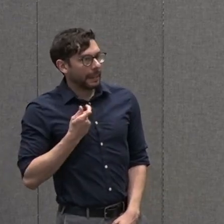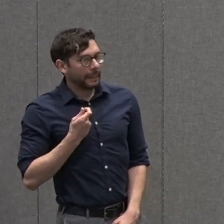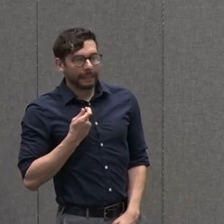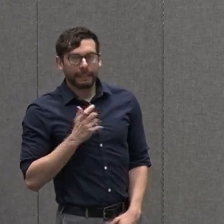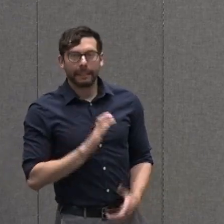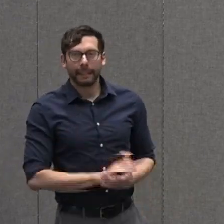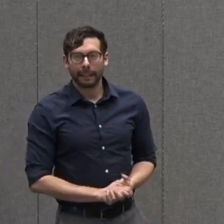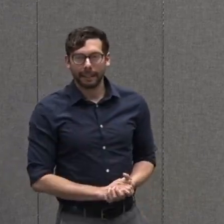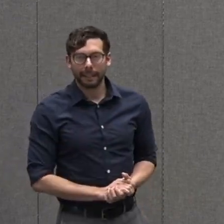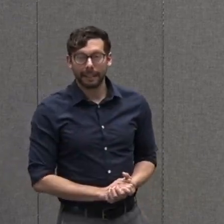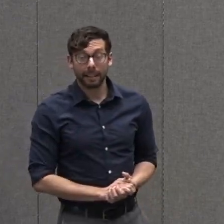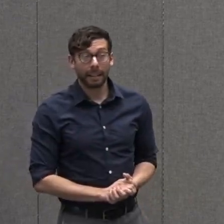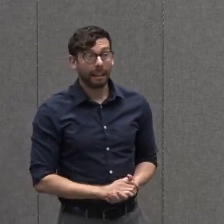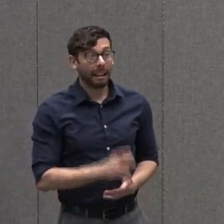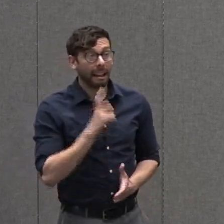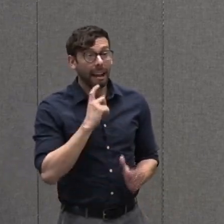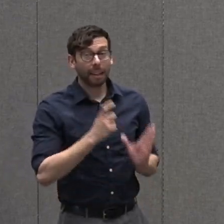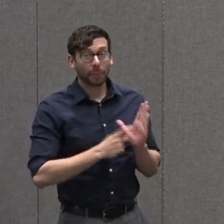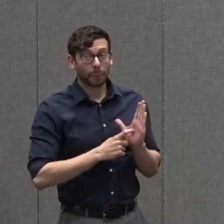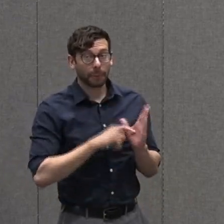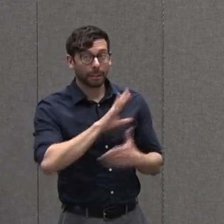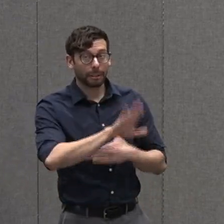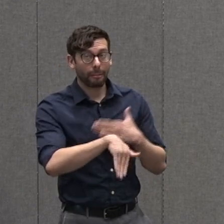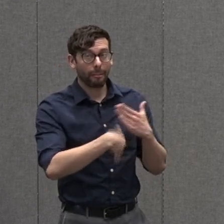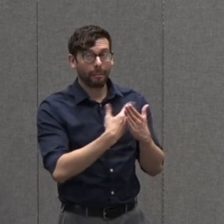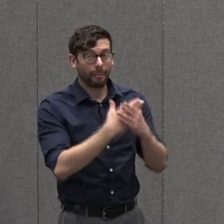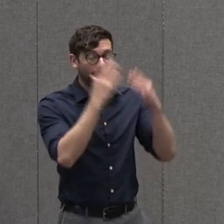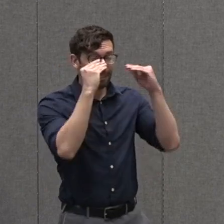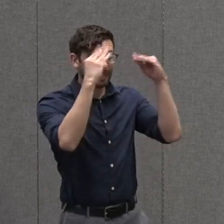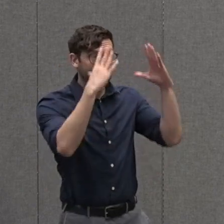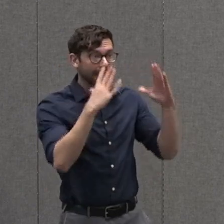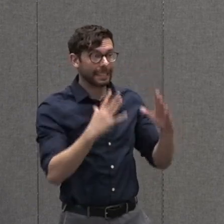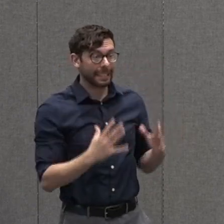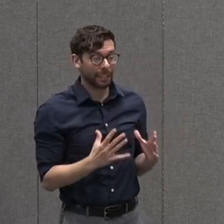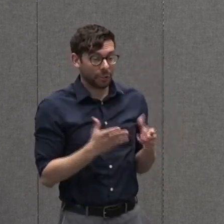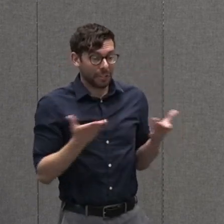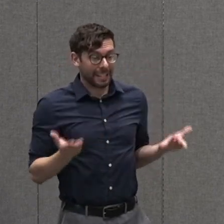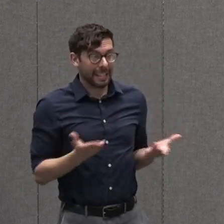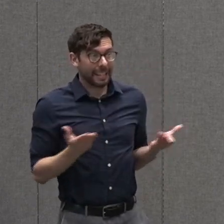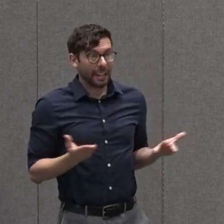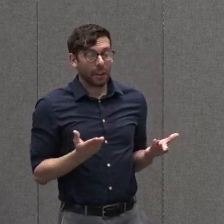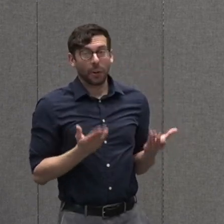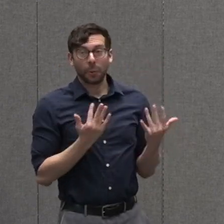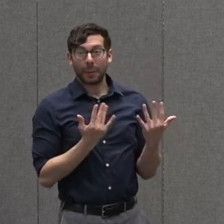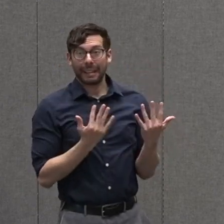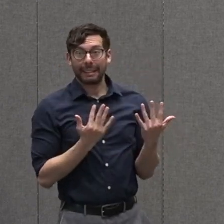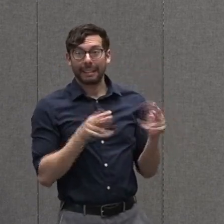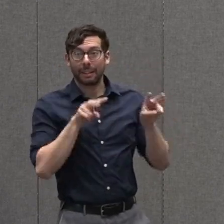who were here in the room, have now left the room. (both laugh) What happened?